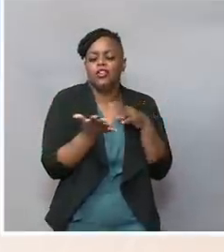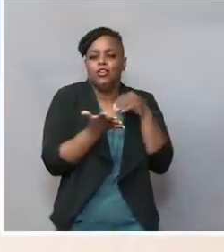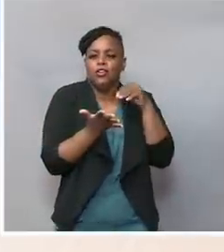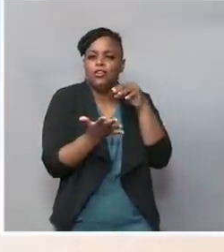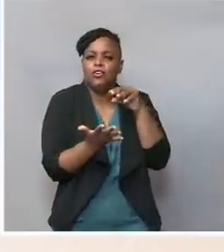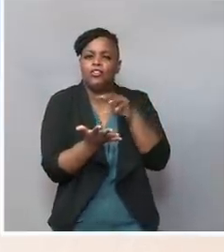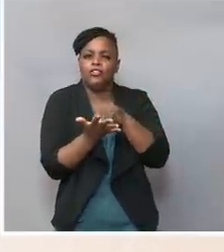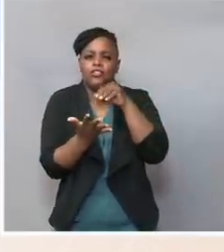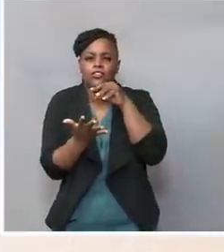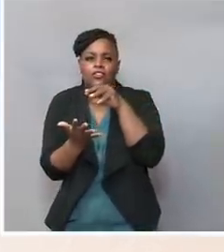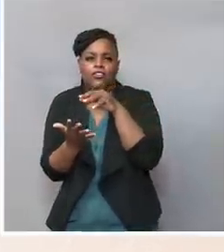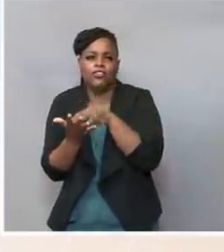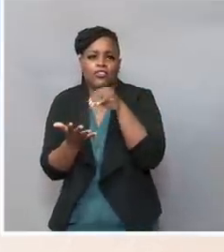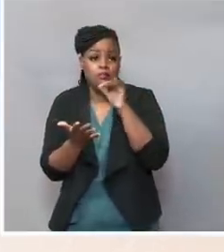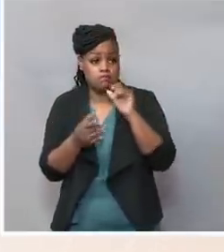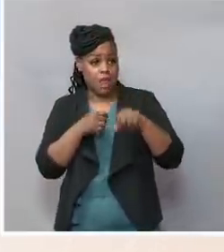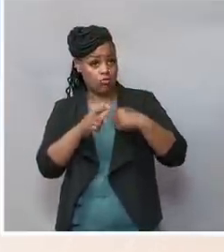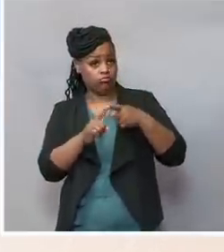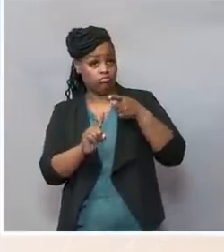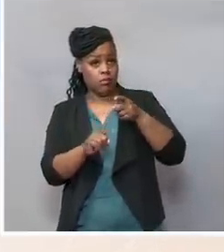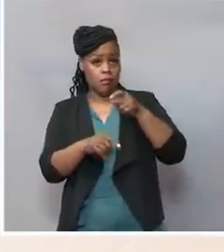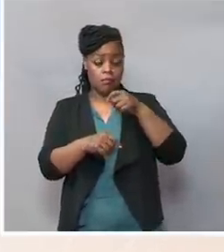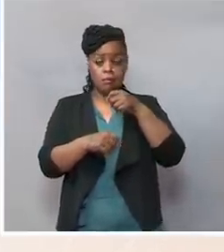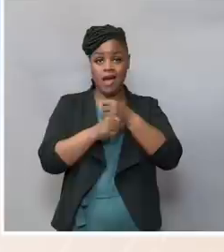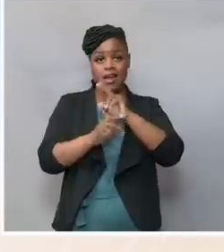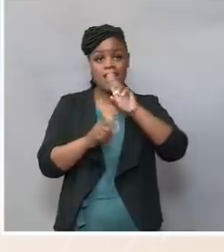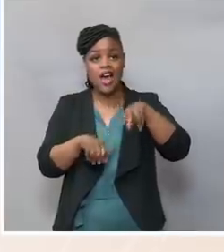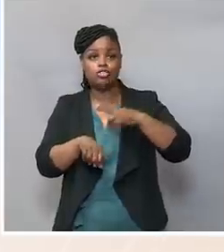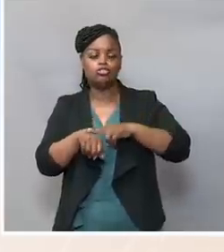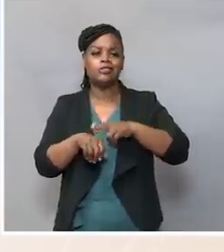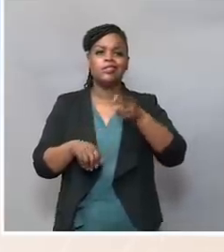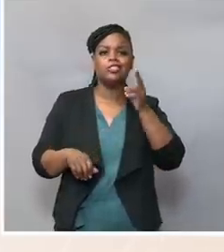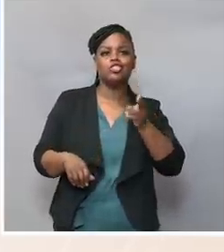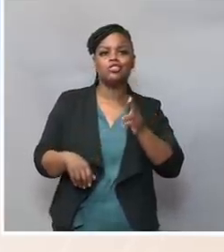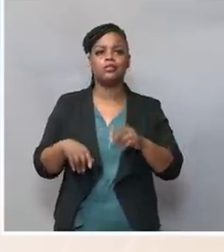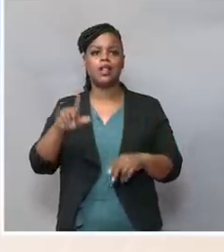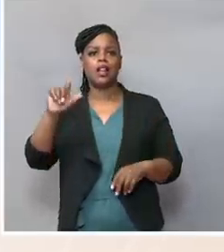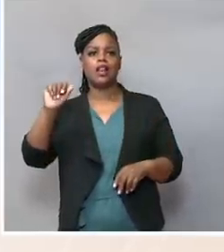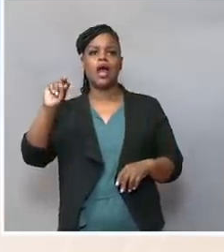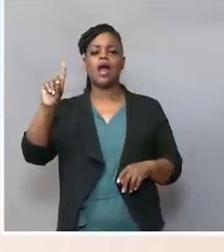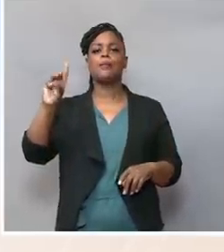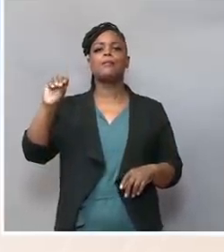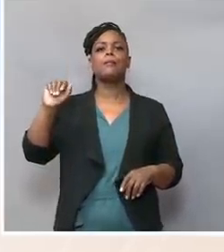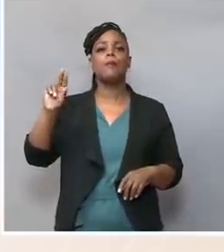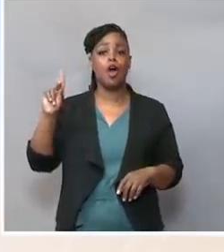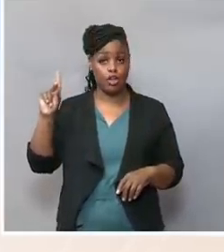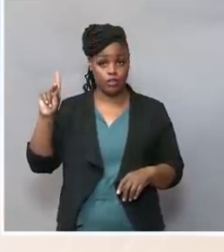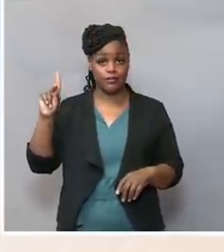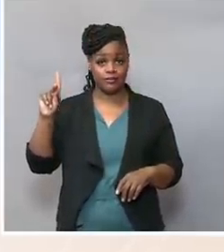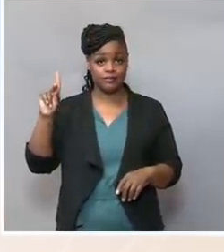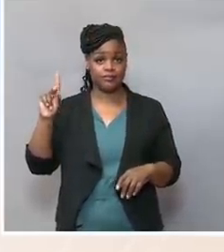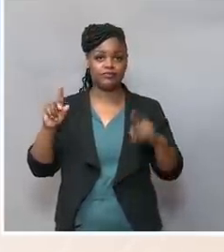for Howard University for its role in the desegregation of public education